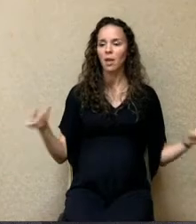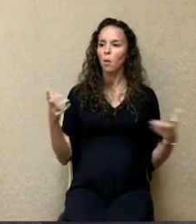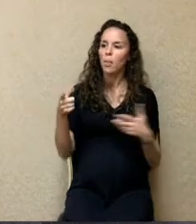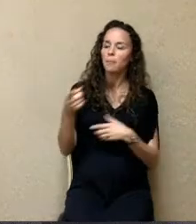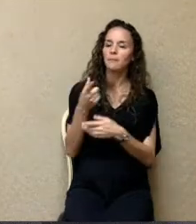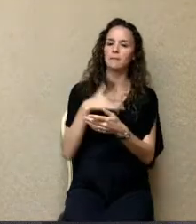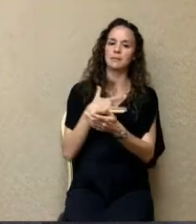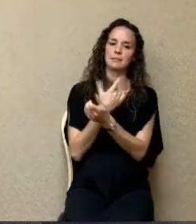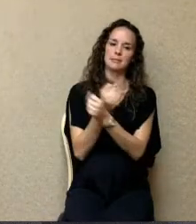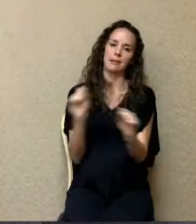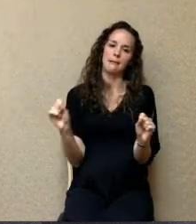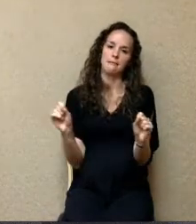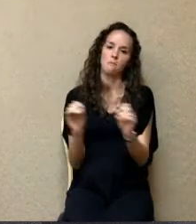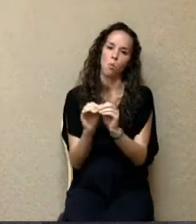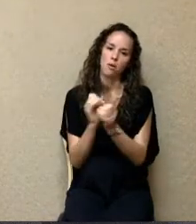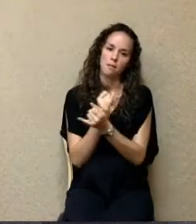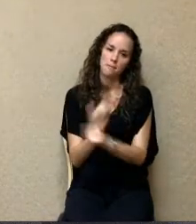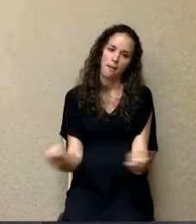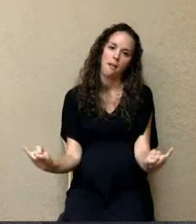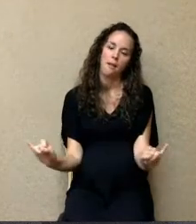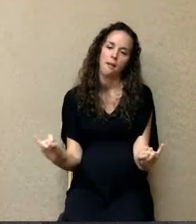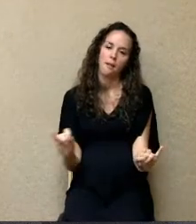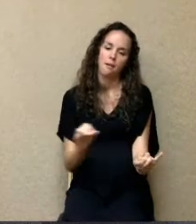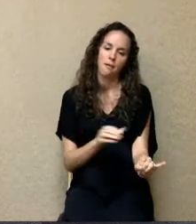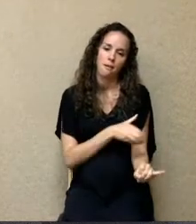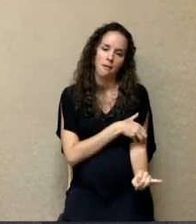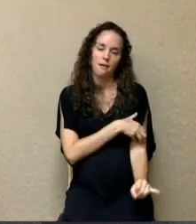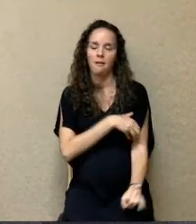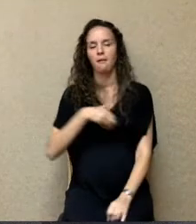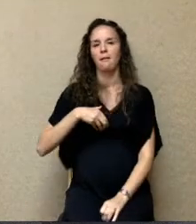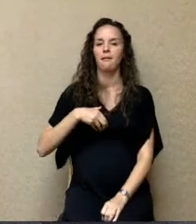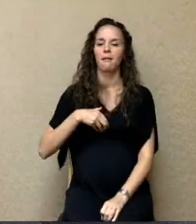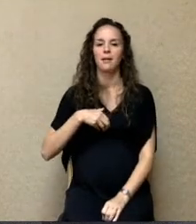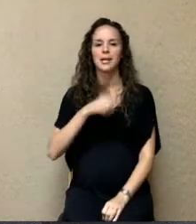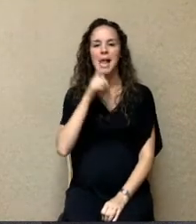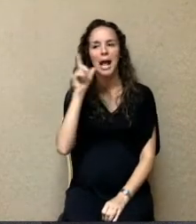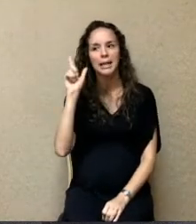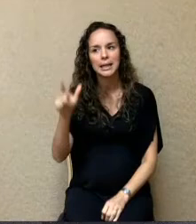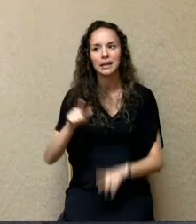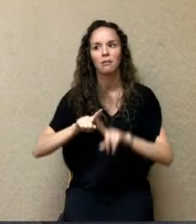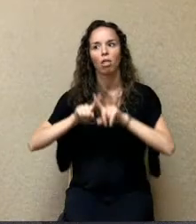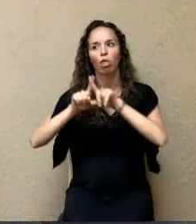and more independent. I wanted them to not need or desire the need or